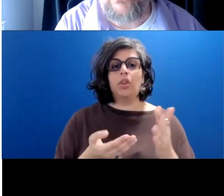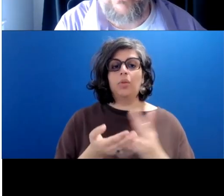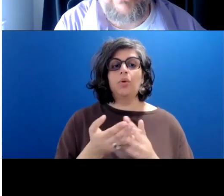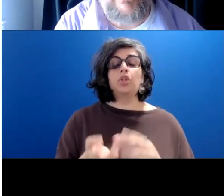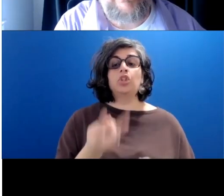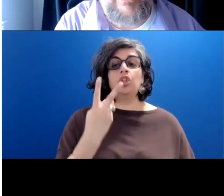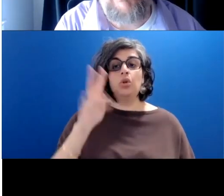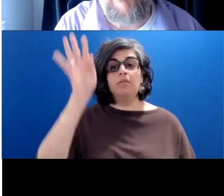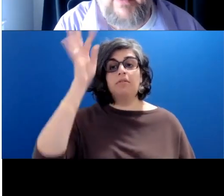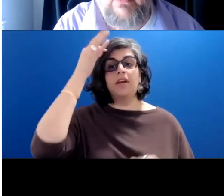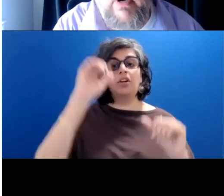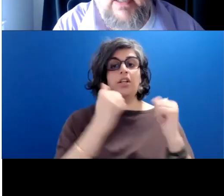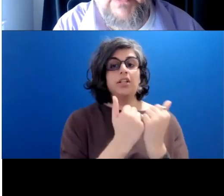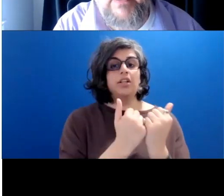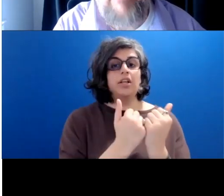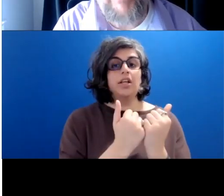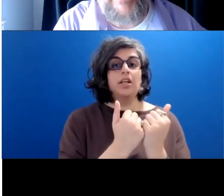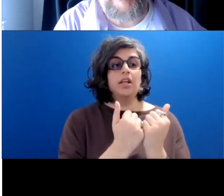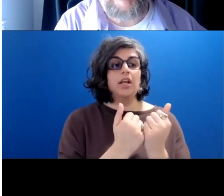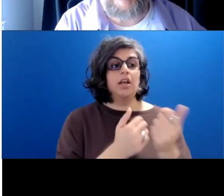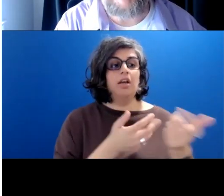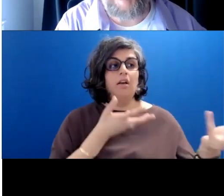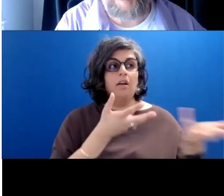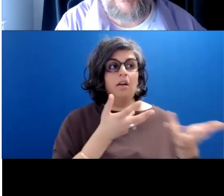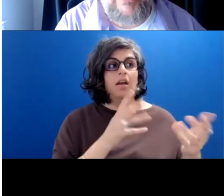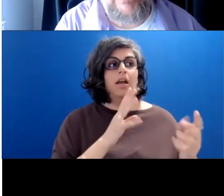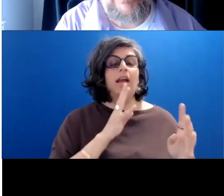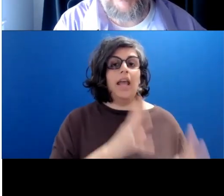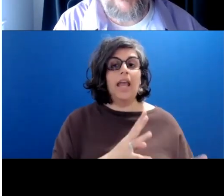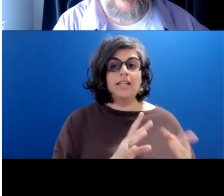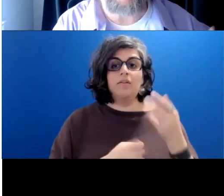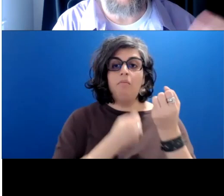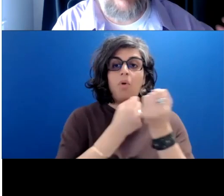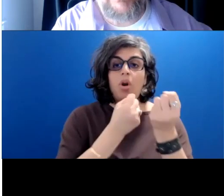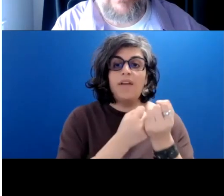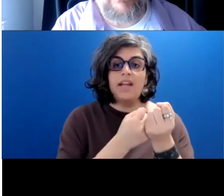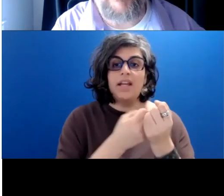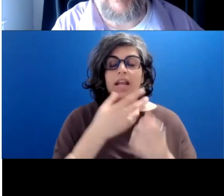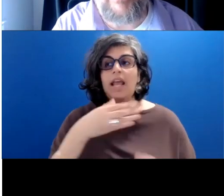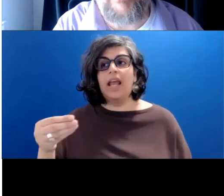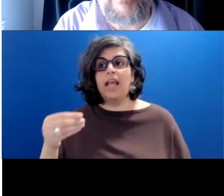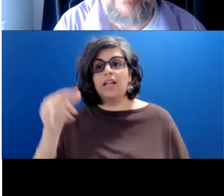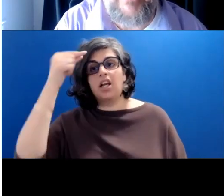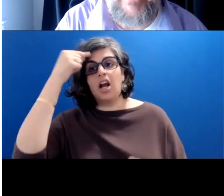to work on hate-motivated crimes and state-sanctioned hate. So some of the laws that are coming down